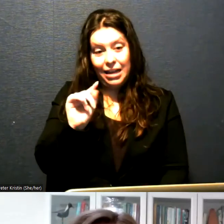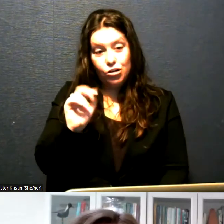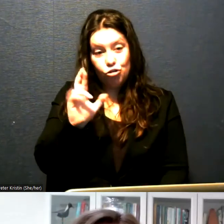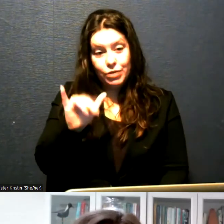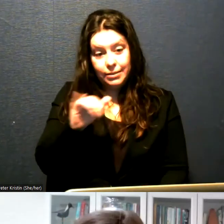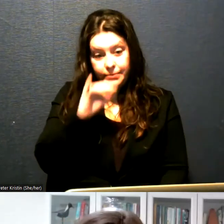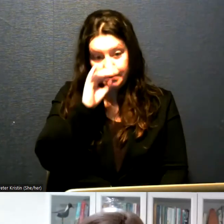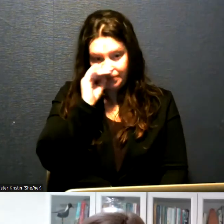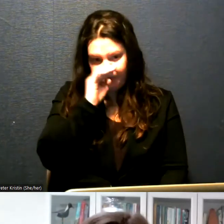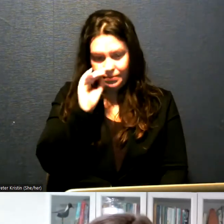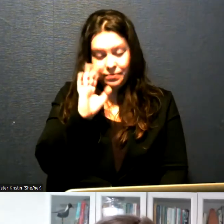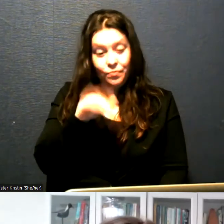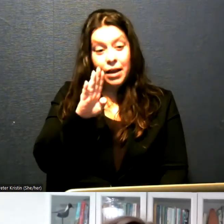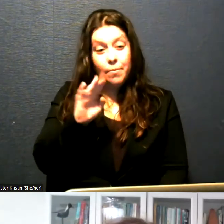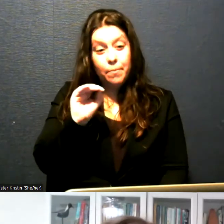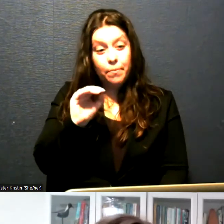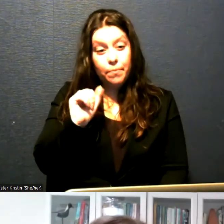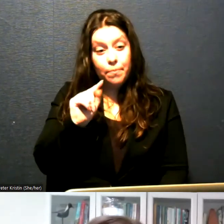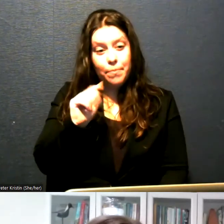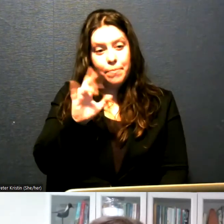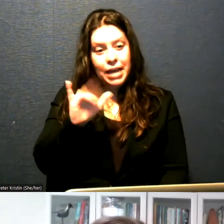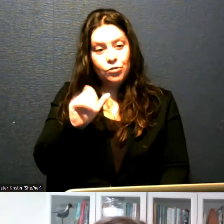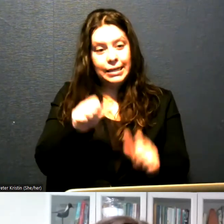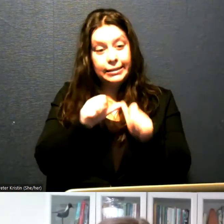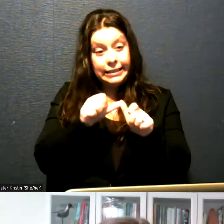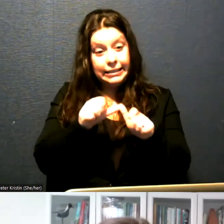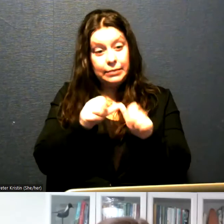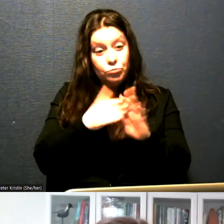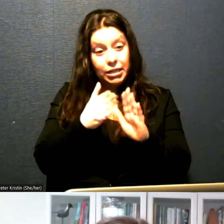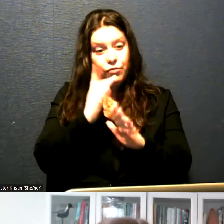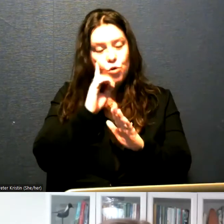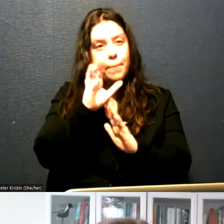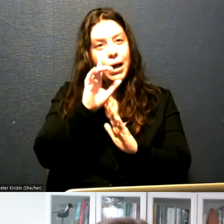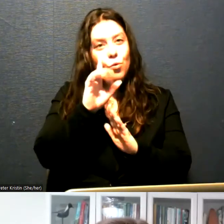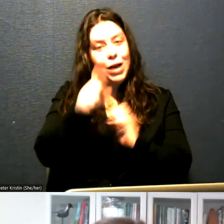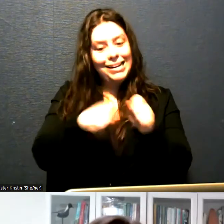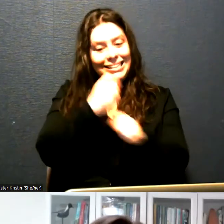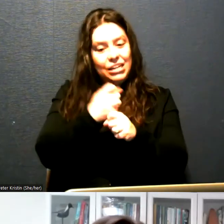only has capacity for about a year and a half of data, so it runs for about a year and a half